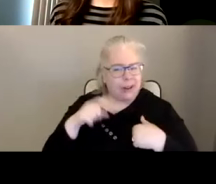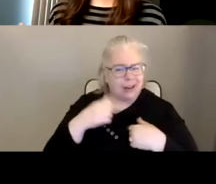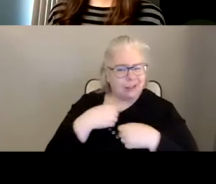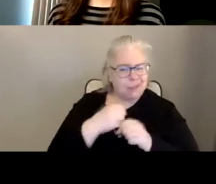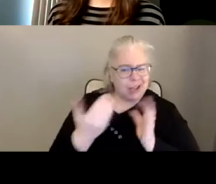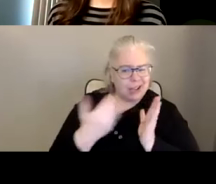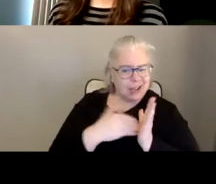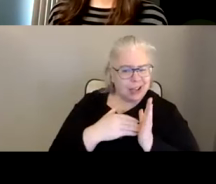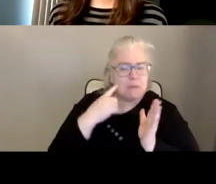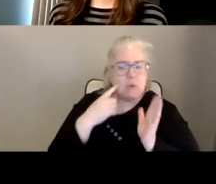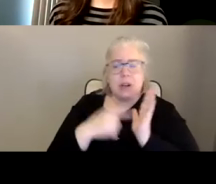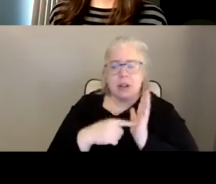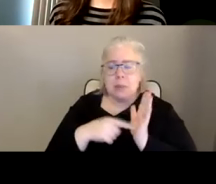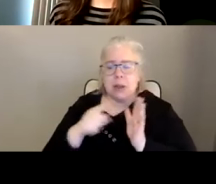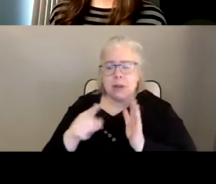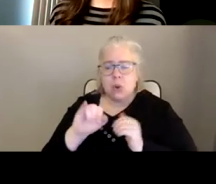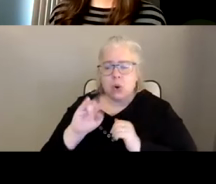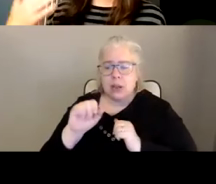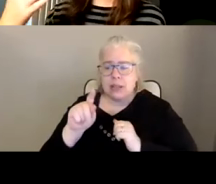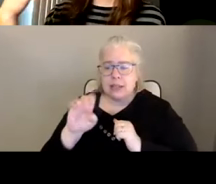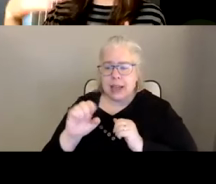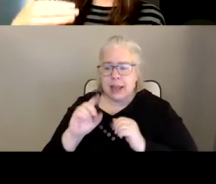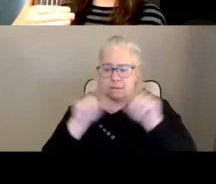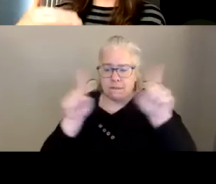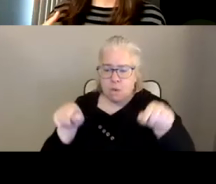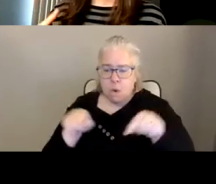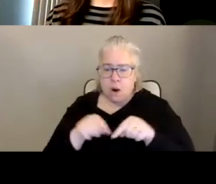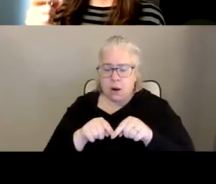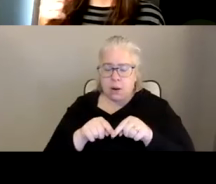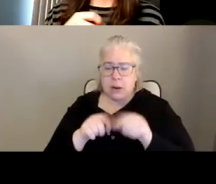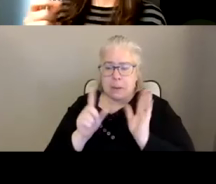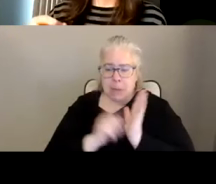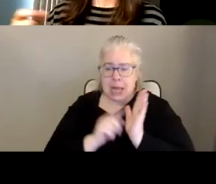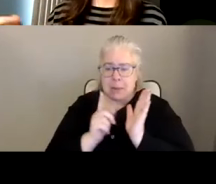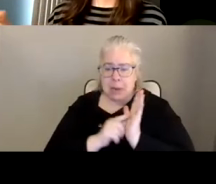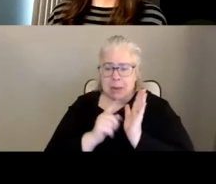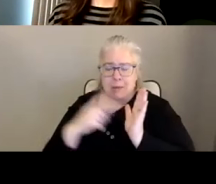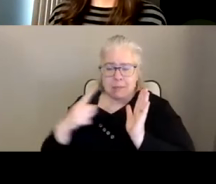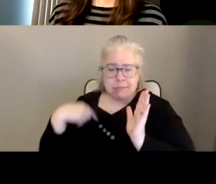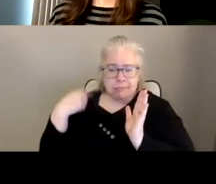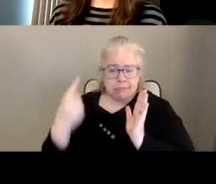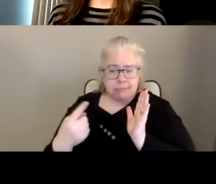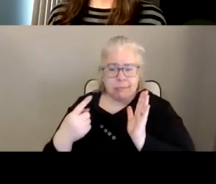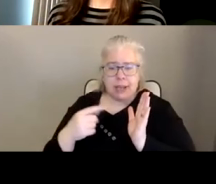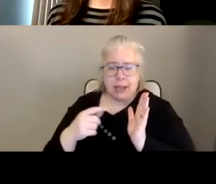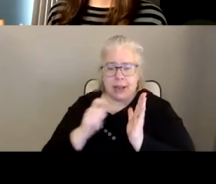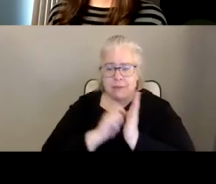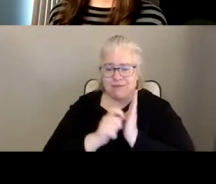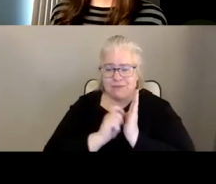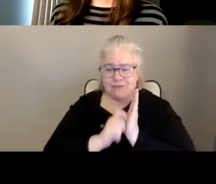For example, if your intake forms have been printed and are filled out and handwritten.